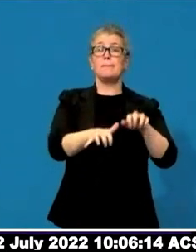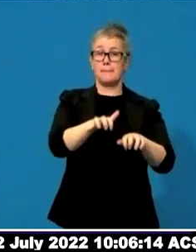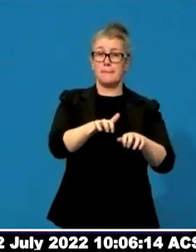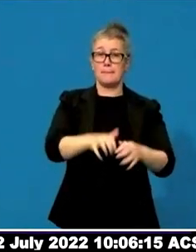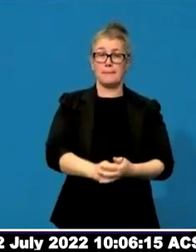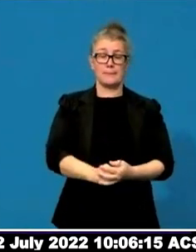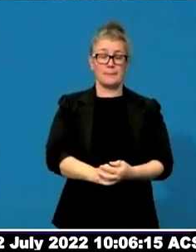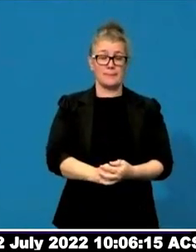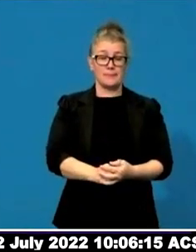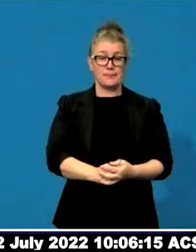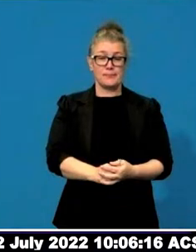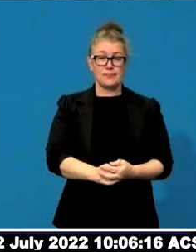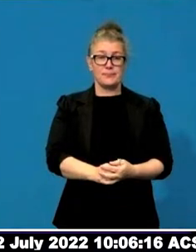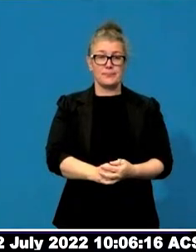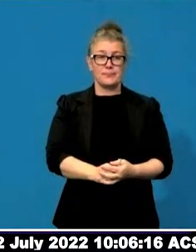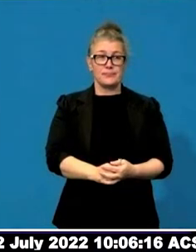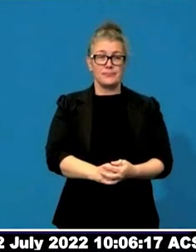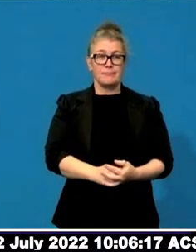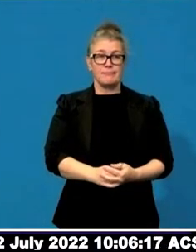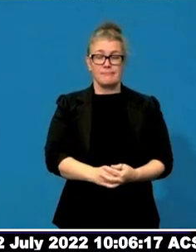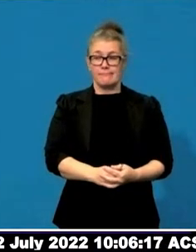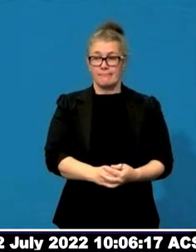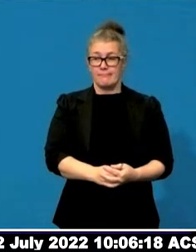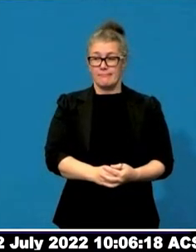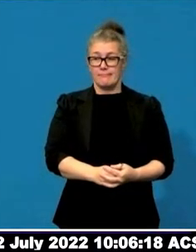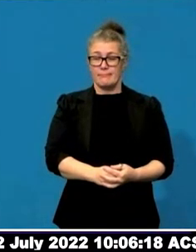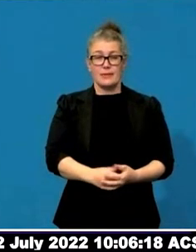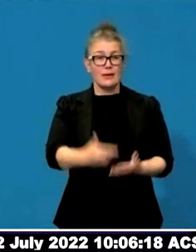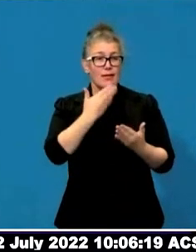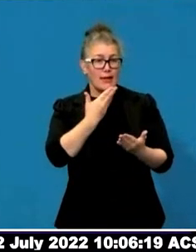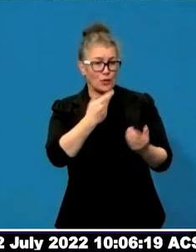Thank you, Chair. Thank you for joining us today, Em.